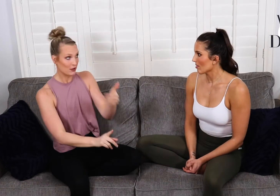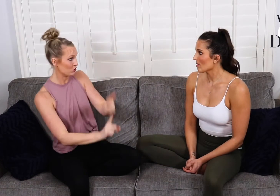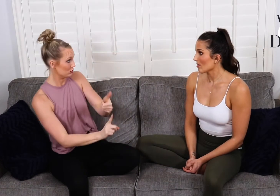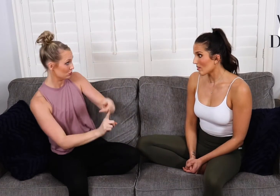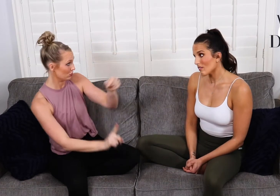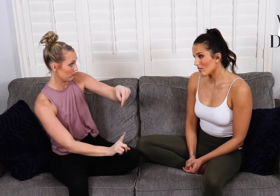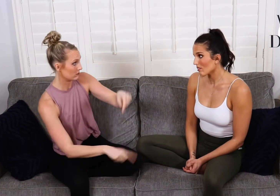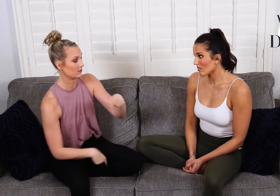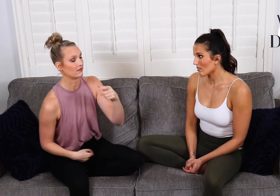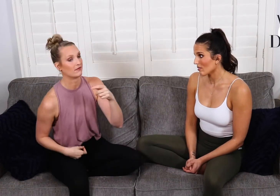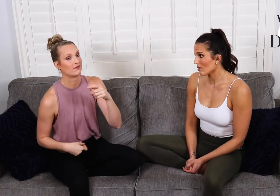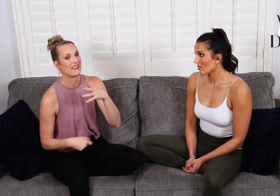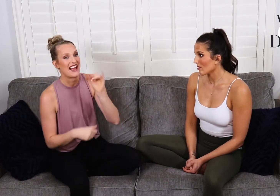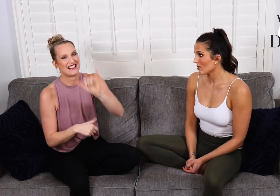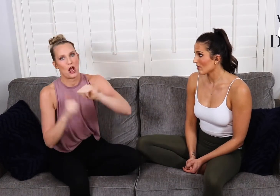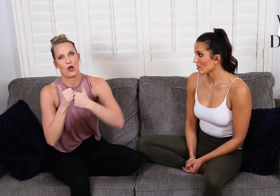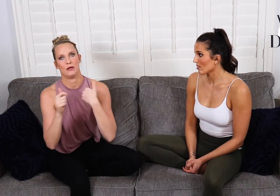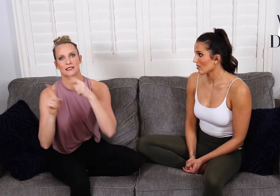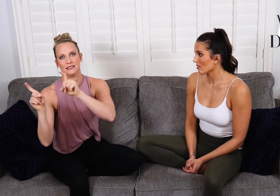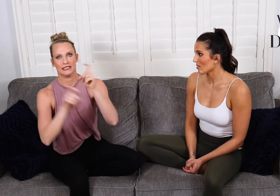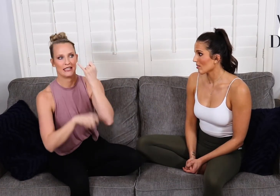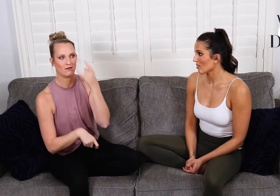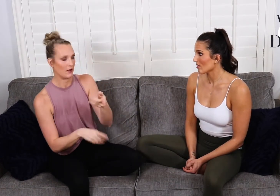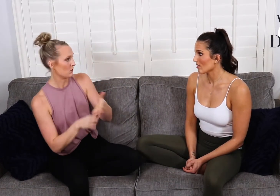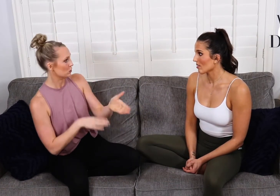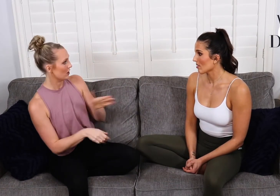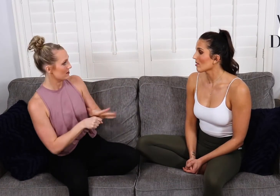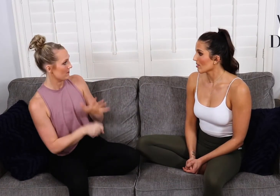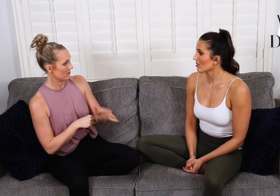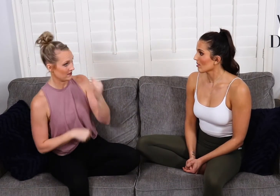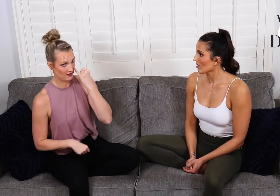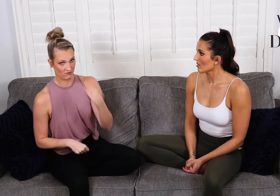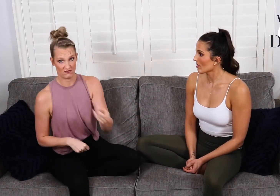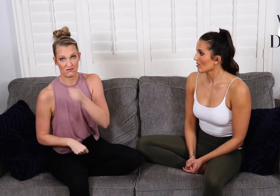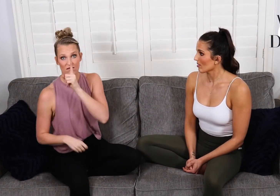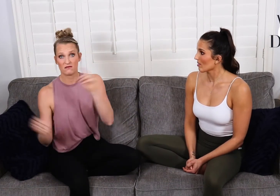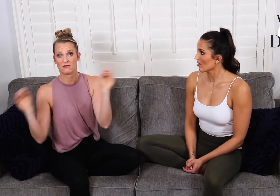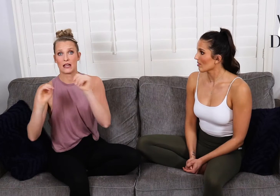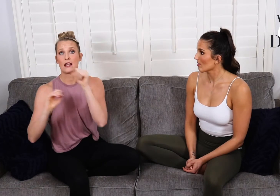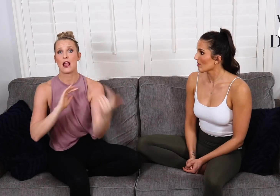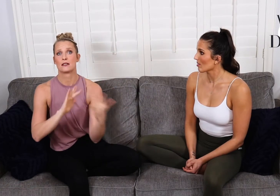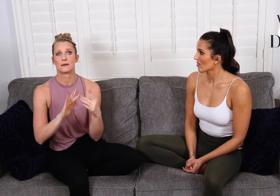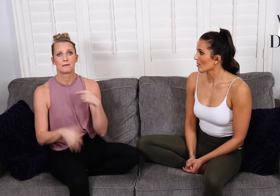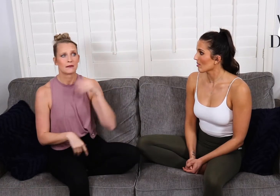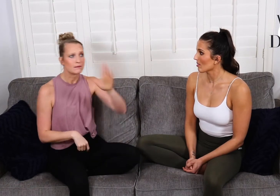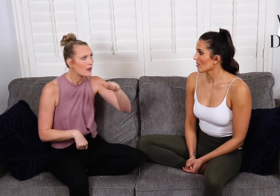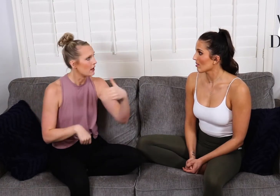can properly prepare themselves and that's kind of how I gauge my interpreters to see if there are prepared enough if they don't reach